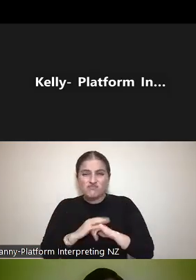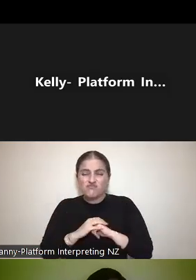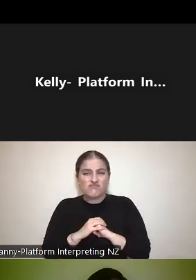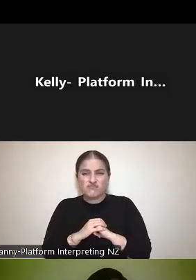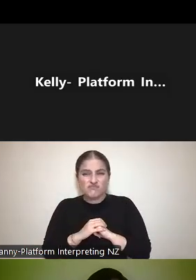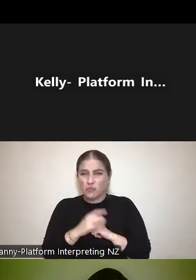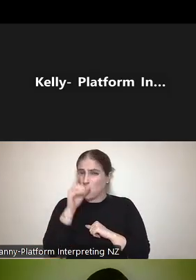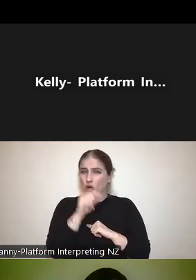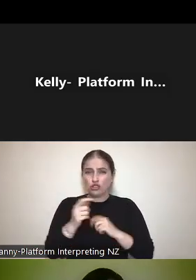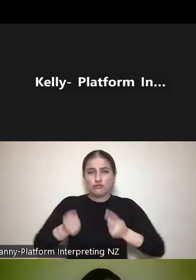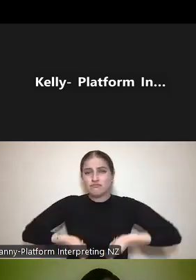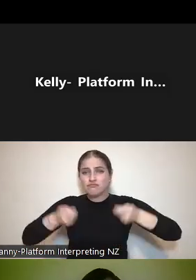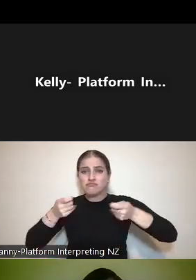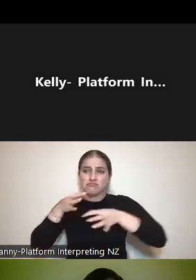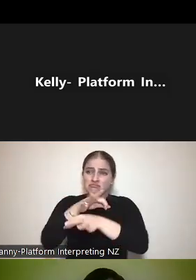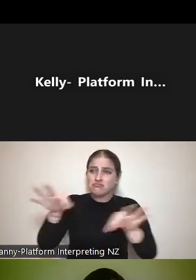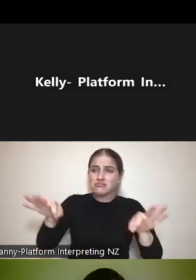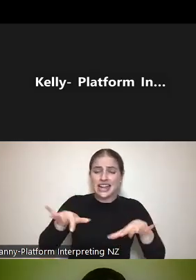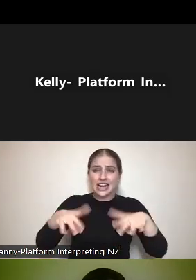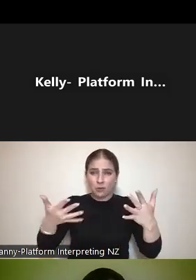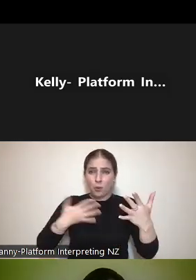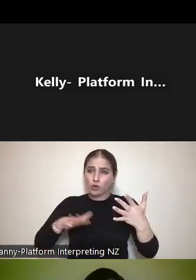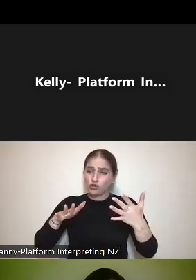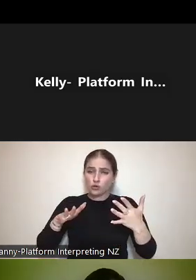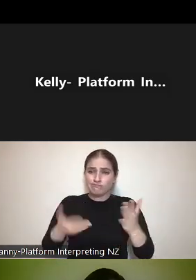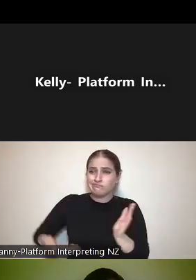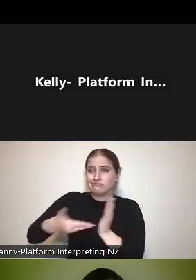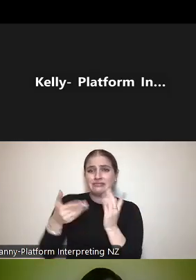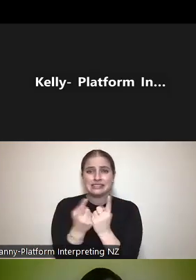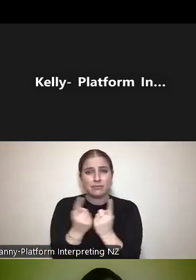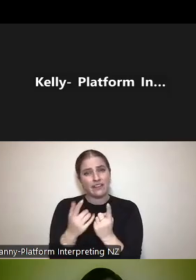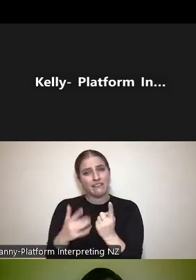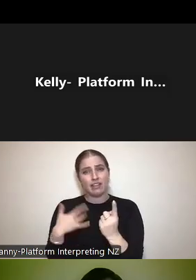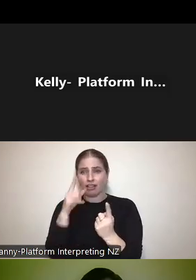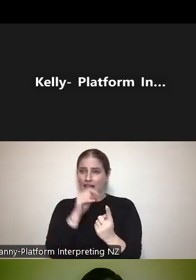anything that can be done in this room that can make this process better for them? It really opens